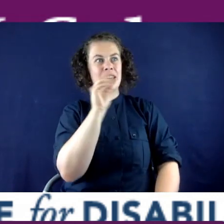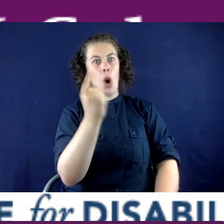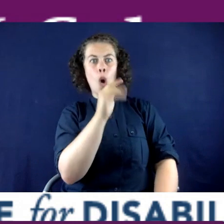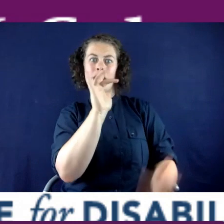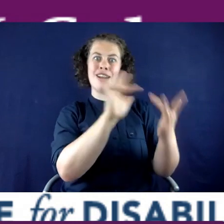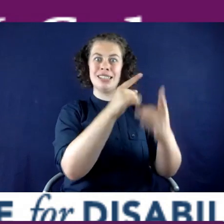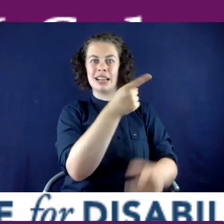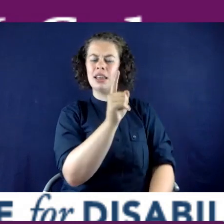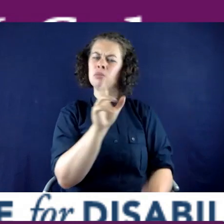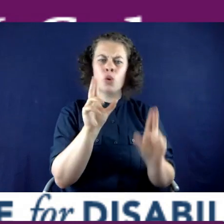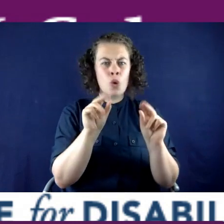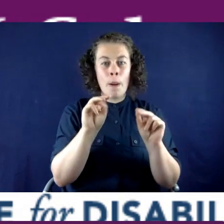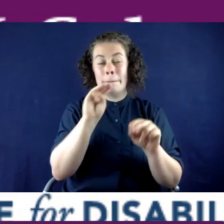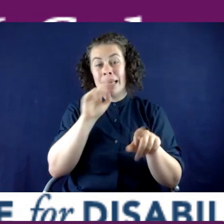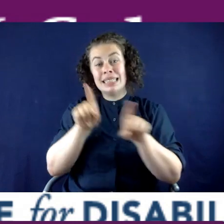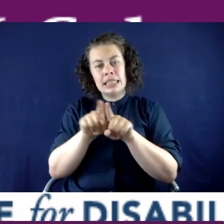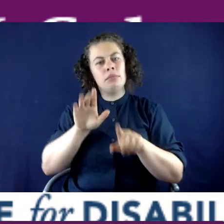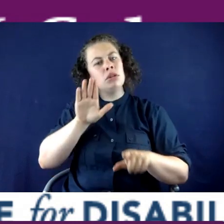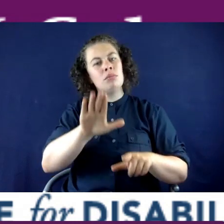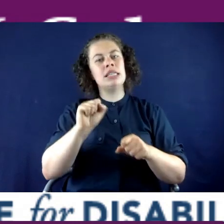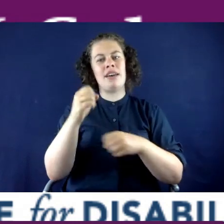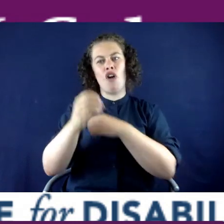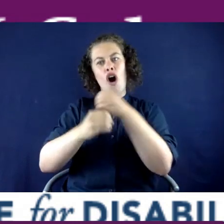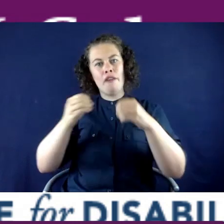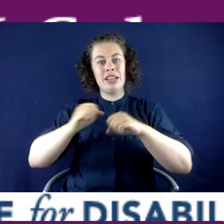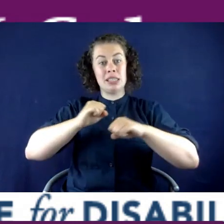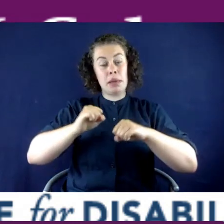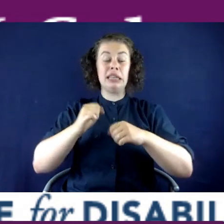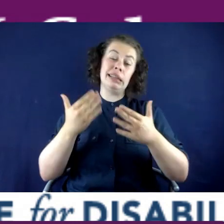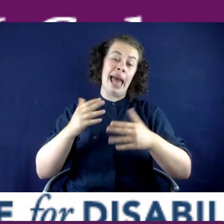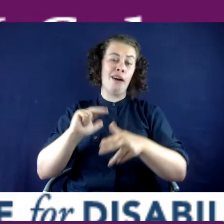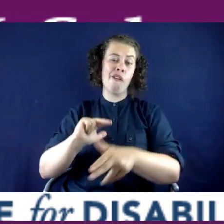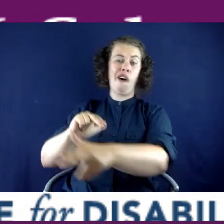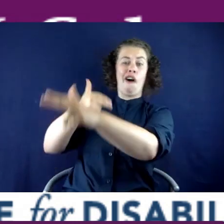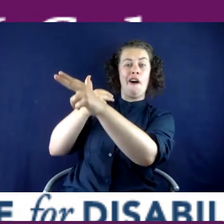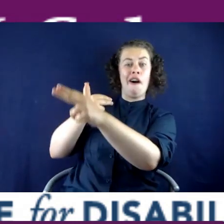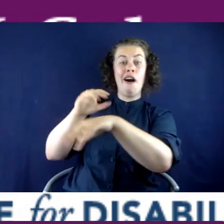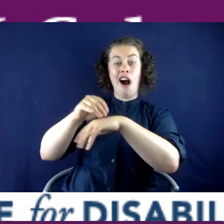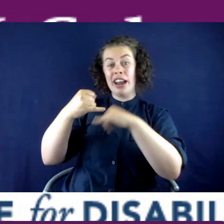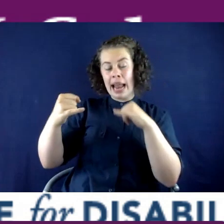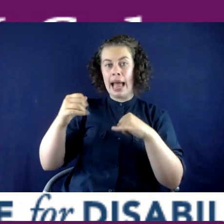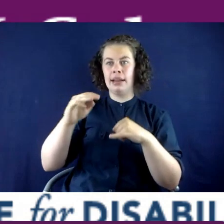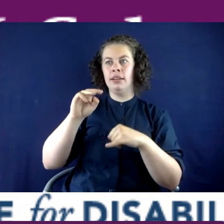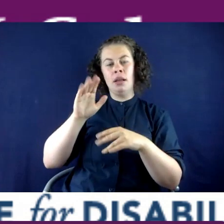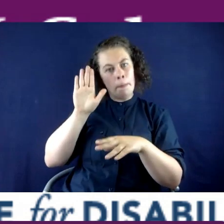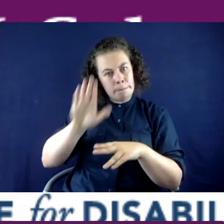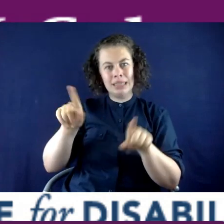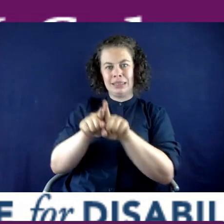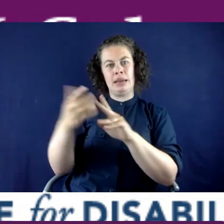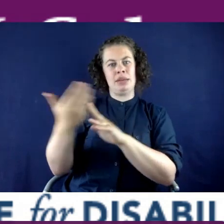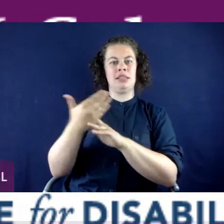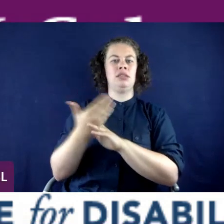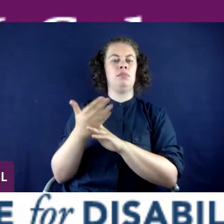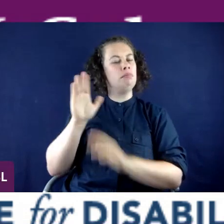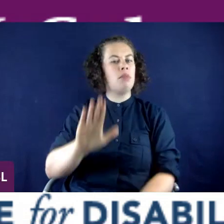It also means having virtual office spaces that are accessible, because what you are excluding them from